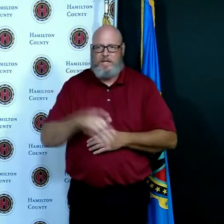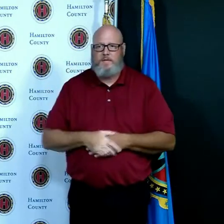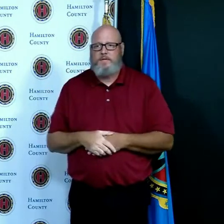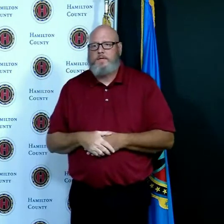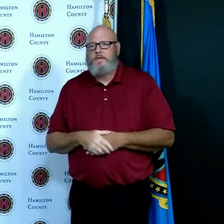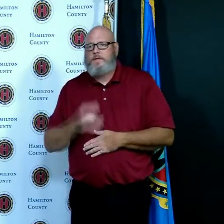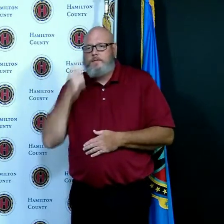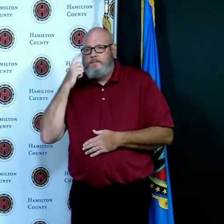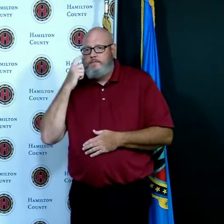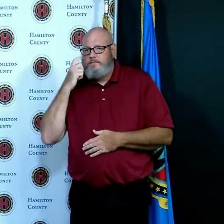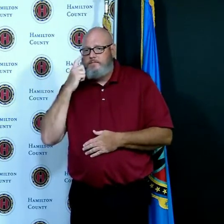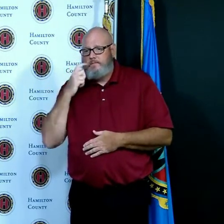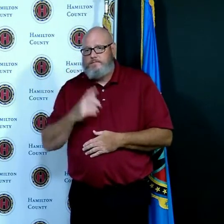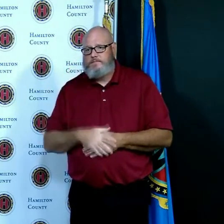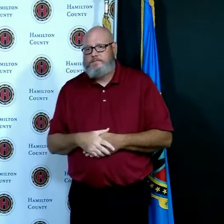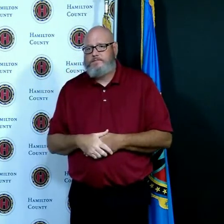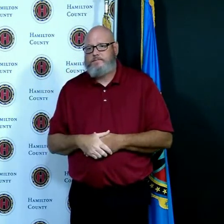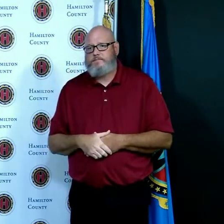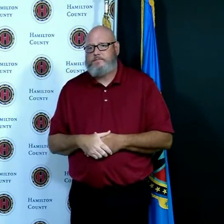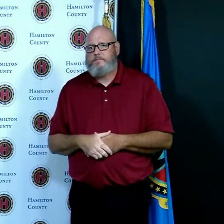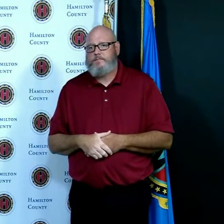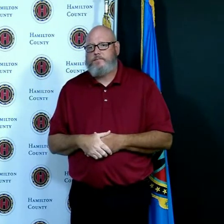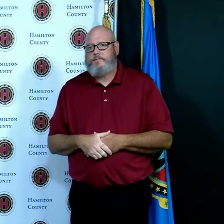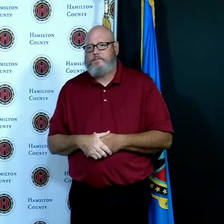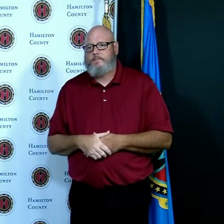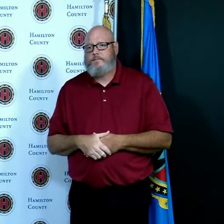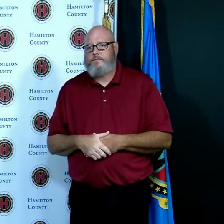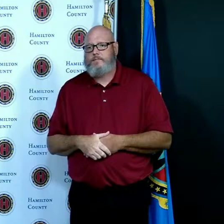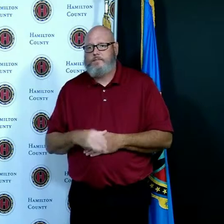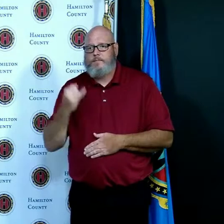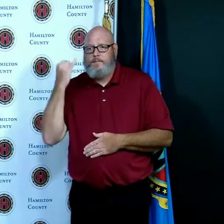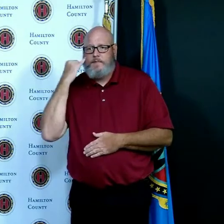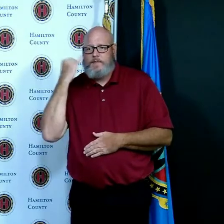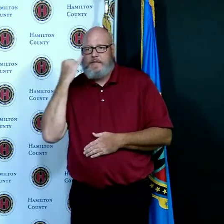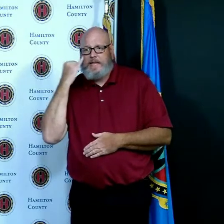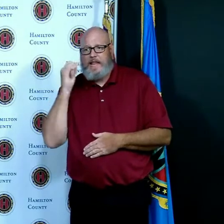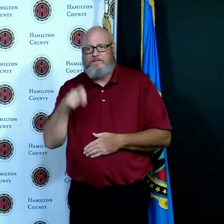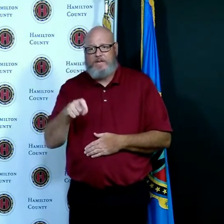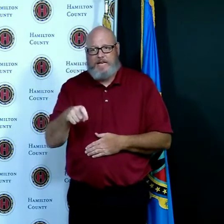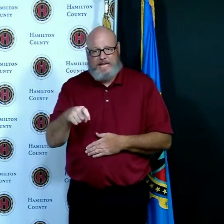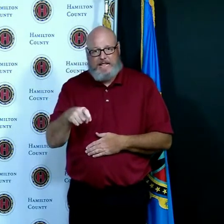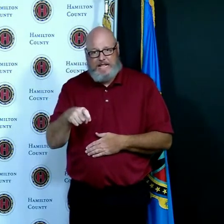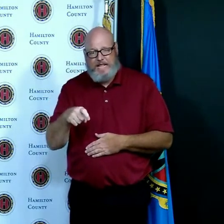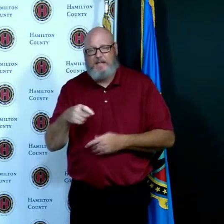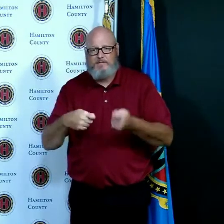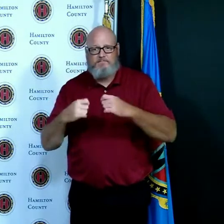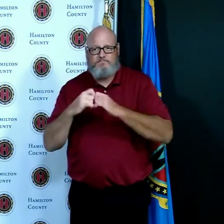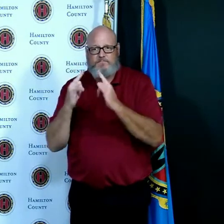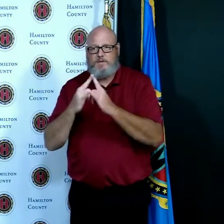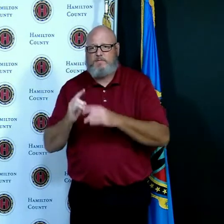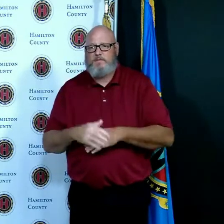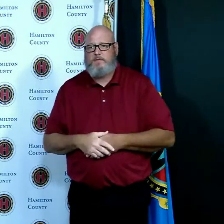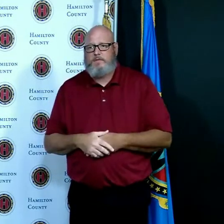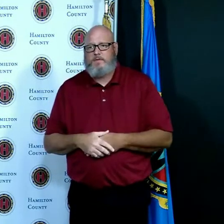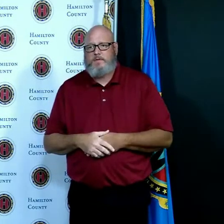can go ahead access that website healthcollab.org/testandprotect and there's a contact button that you'll